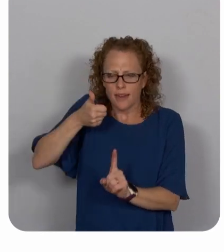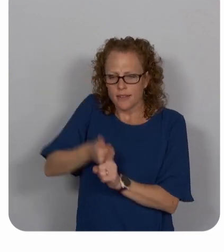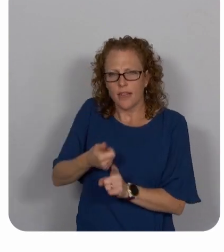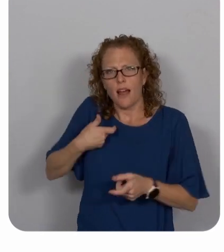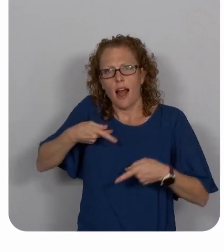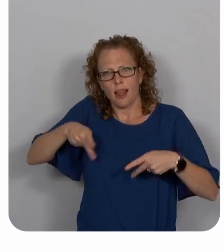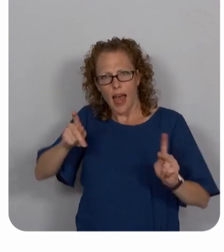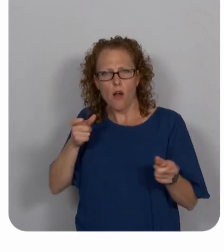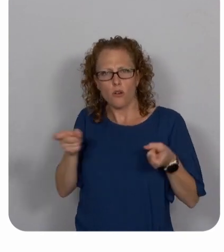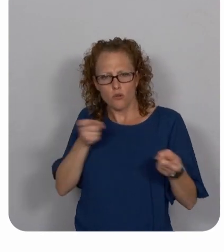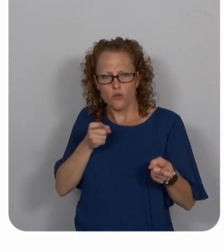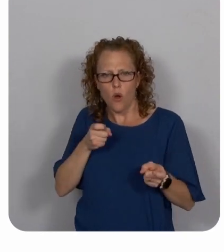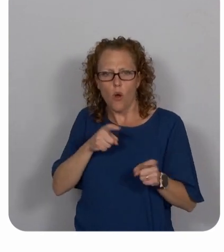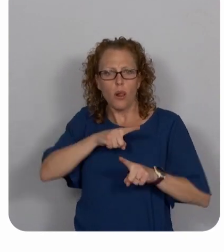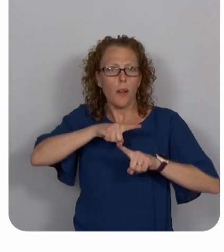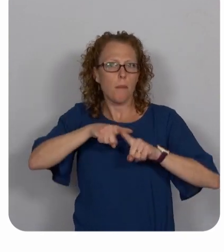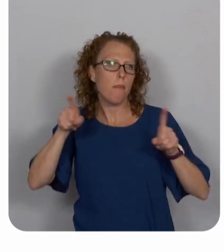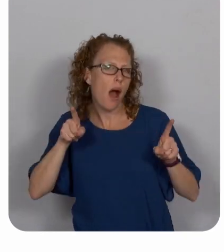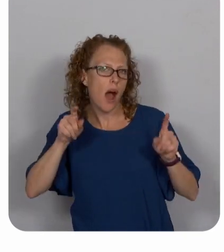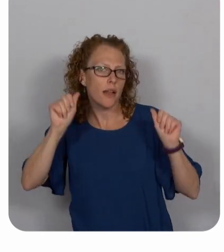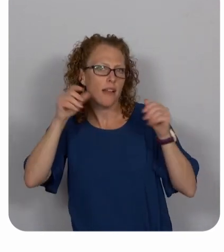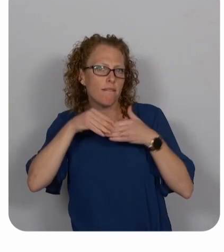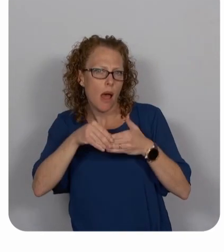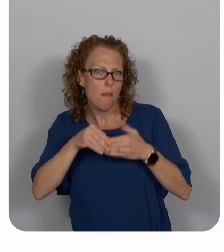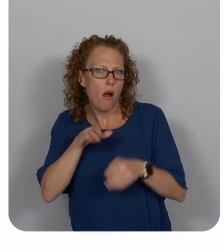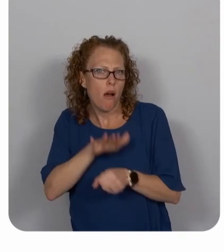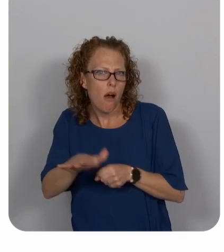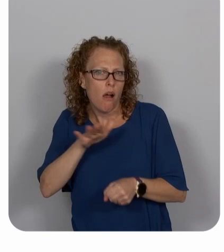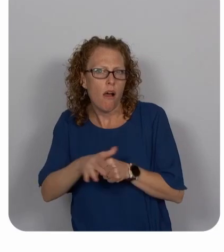while being robust enough to power these use cases.